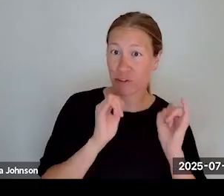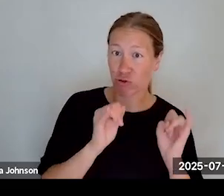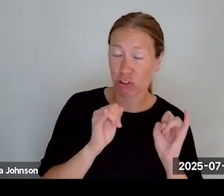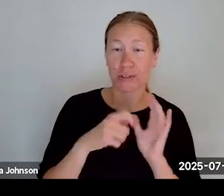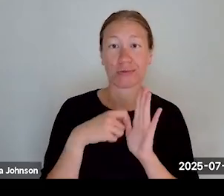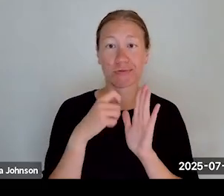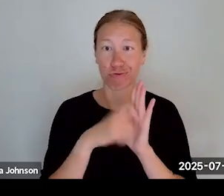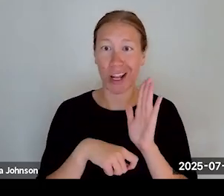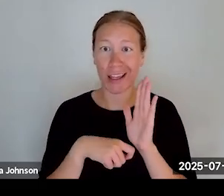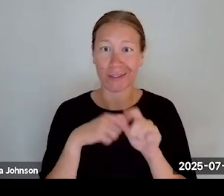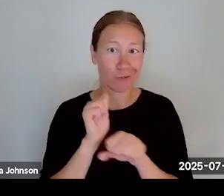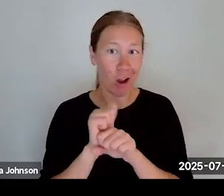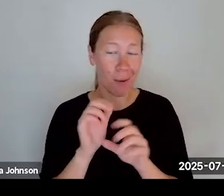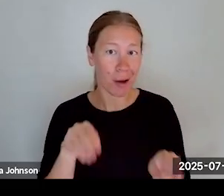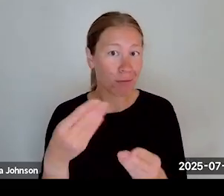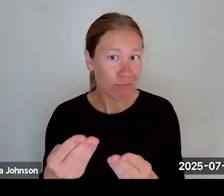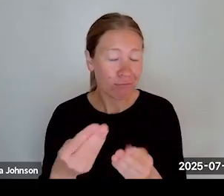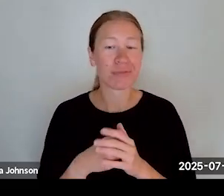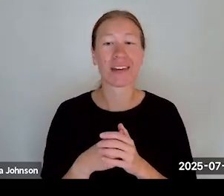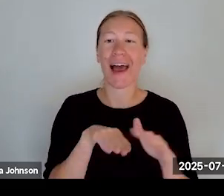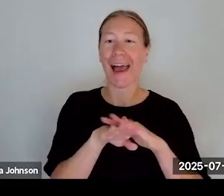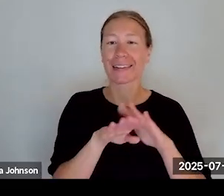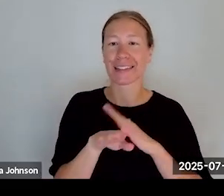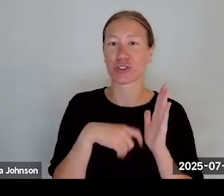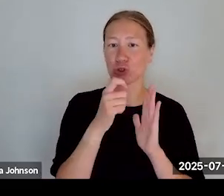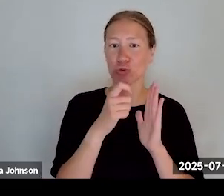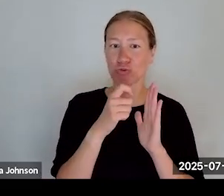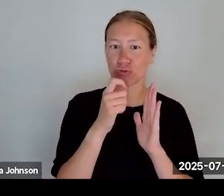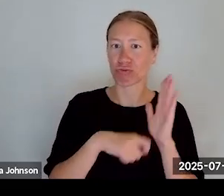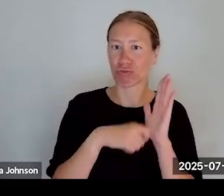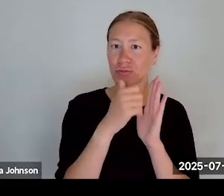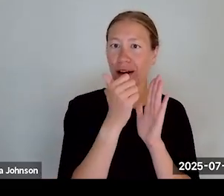and having access to agendas and notes. Employees may also need materials